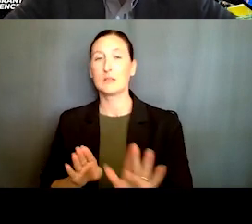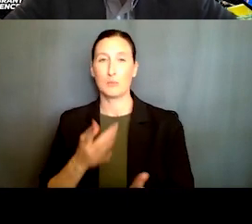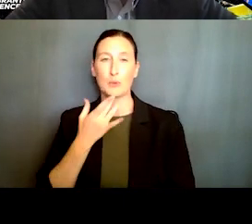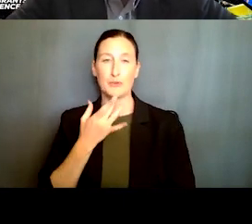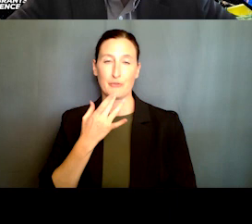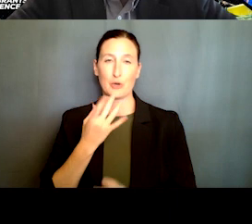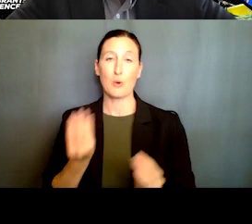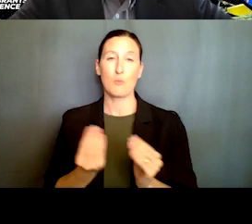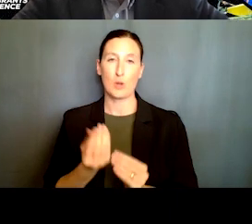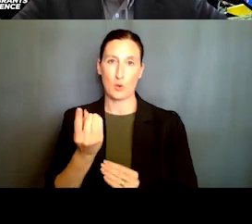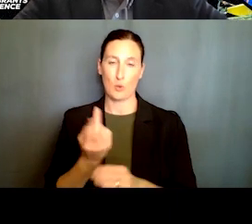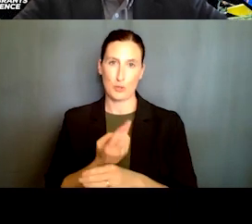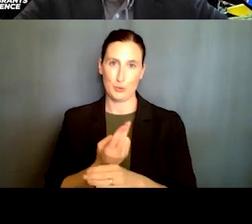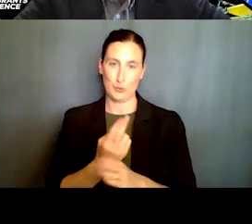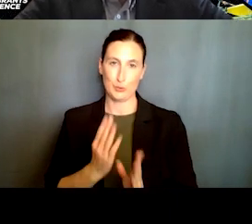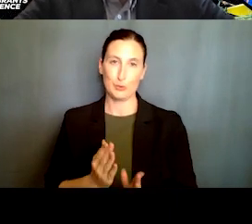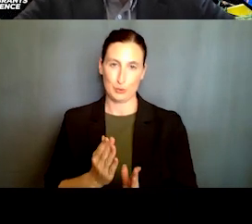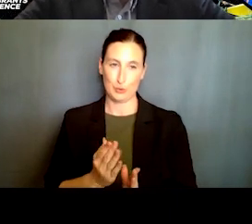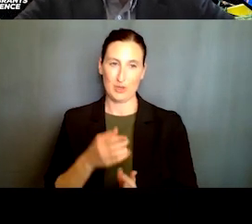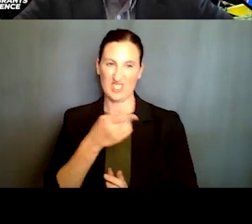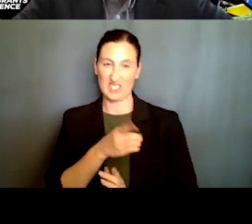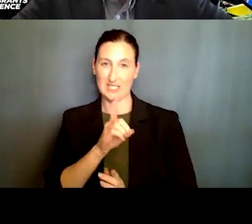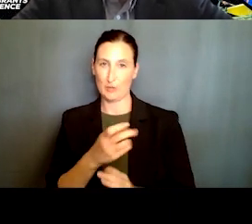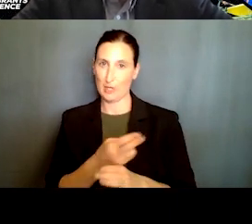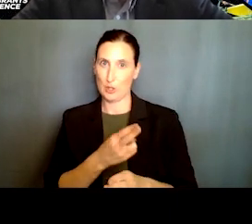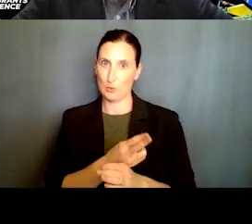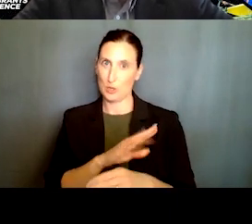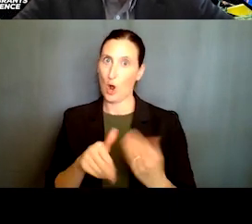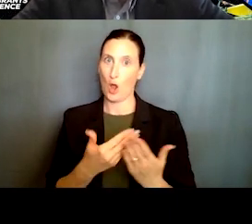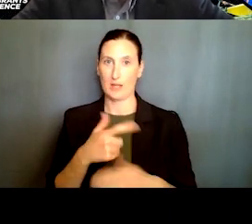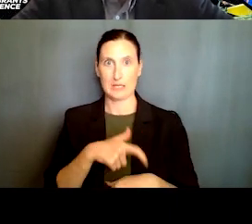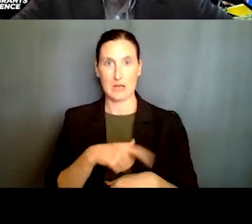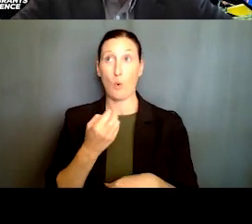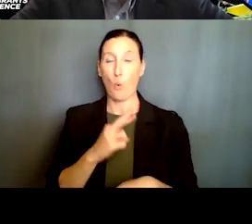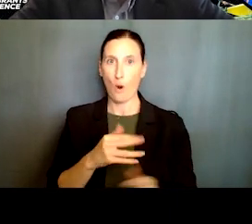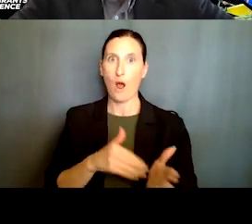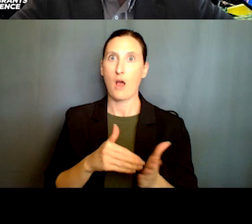they want more than one user. These things should be in use all the time or as much of the time as they can be.